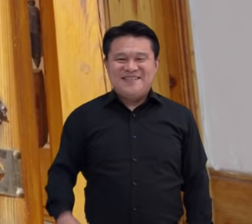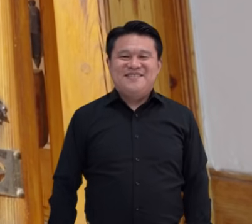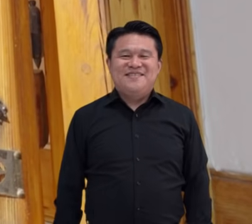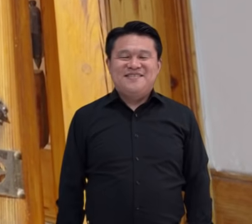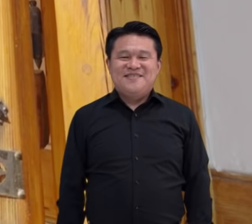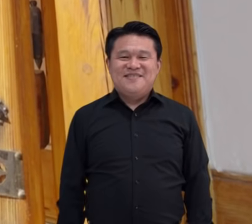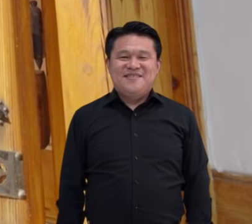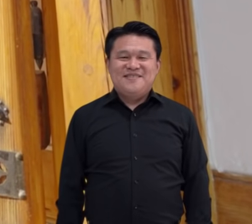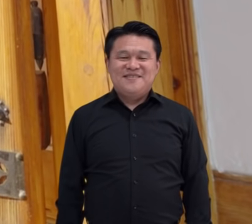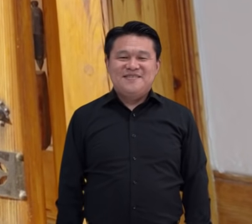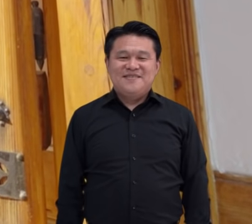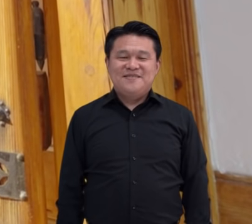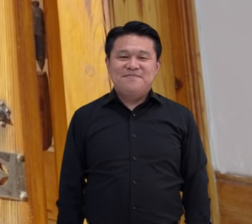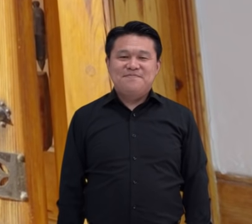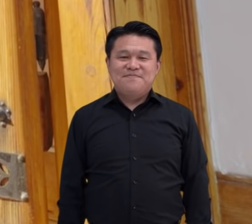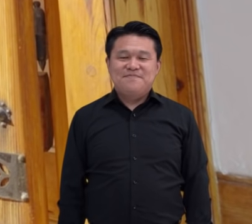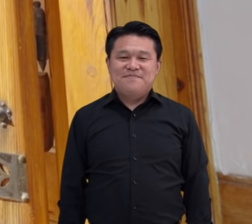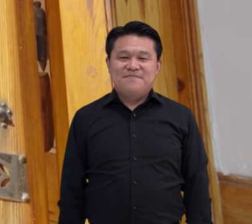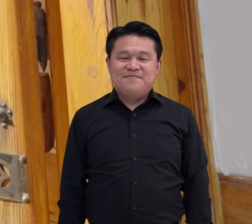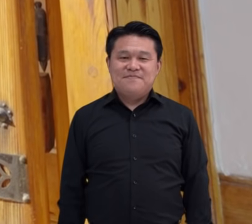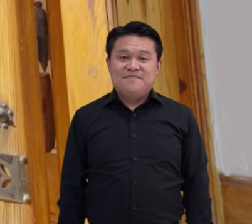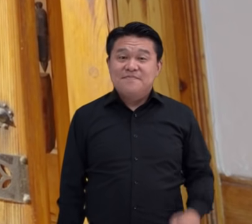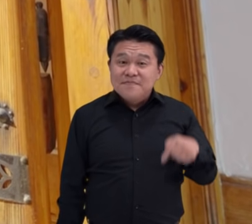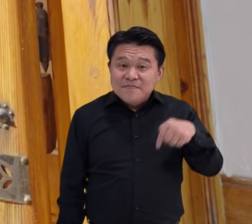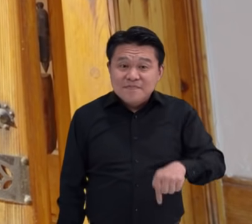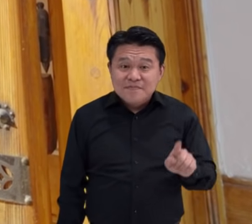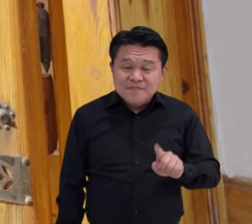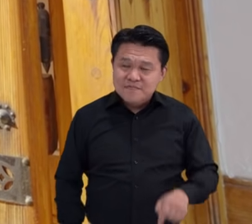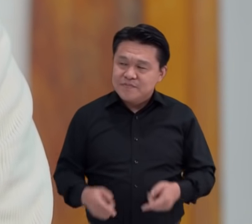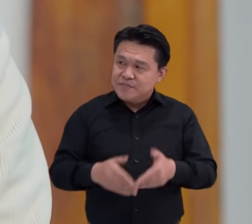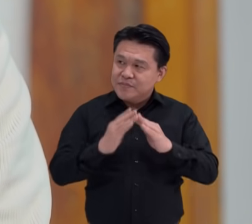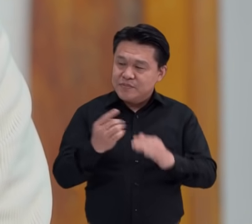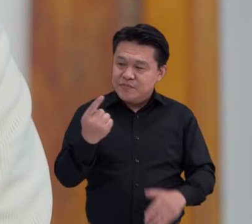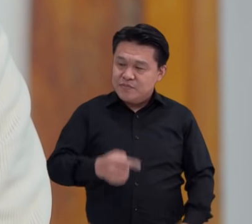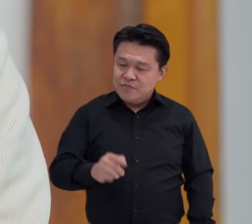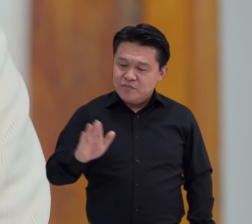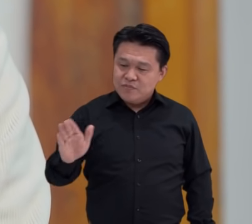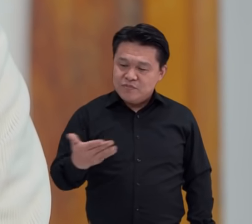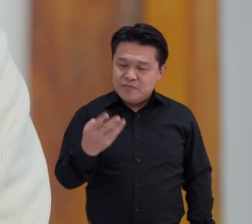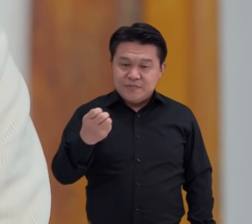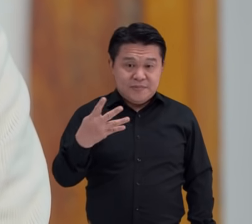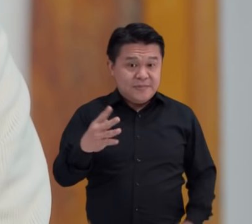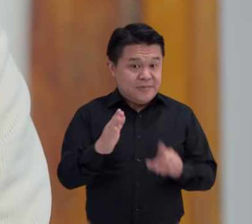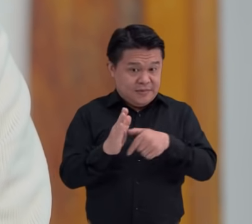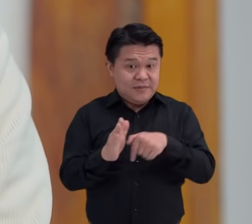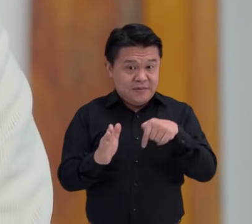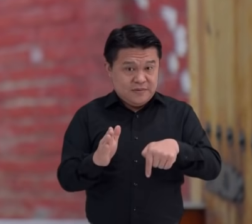Q. What makes Hanoque Bukchon unique? Hanoque Bukchon is a hanok originally built in 1934.